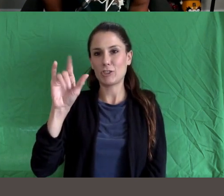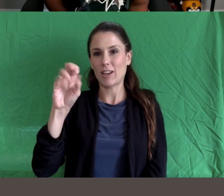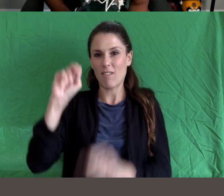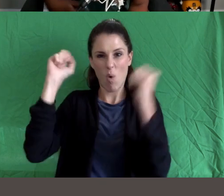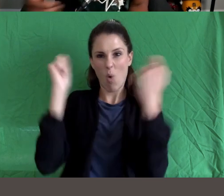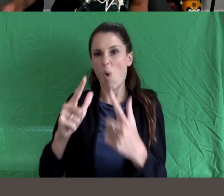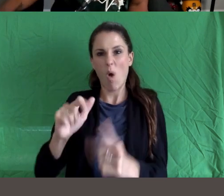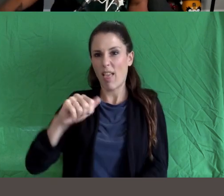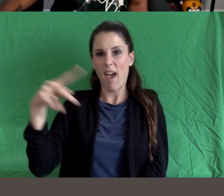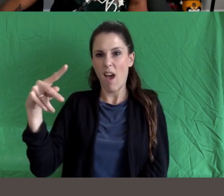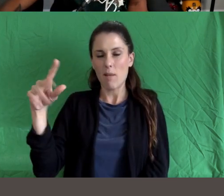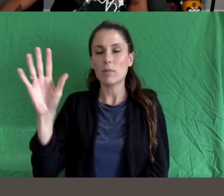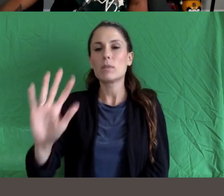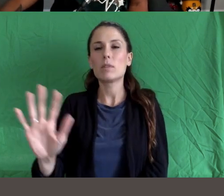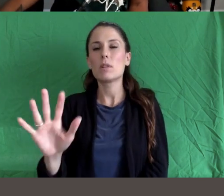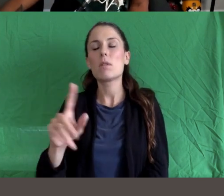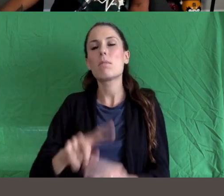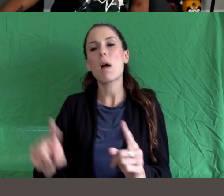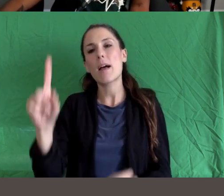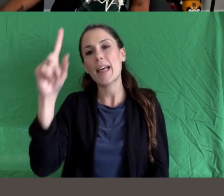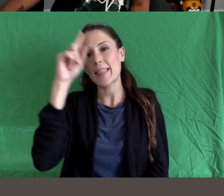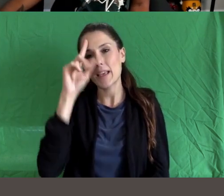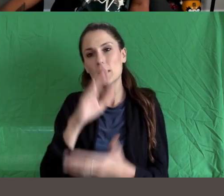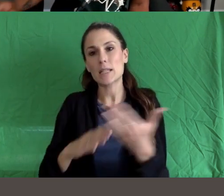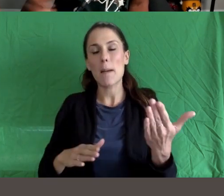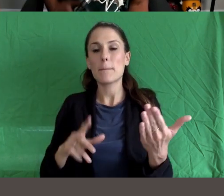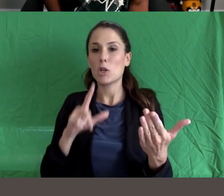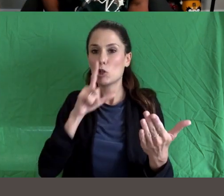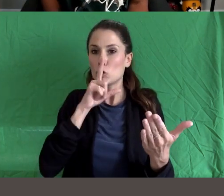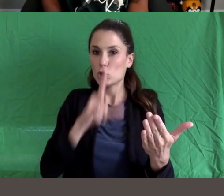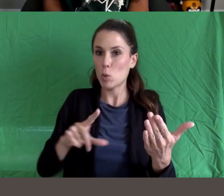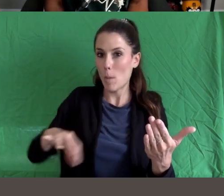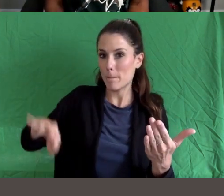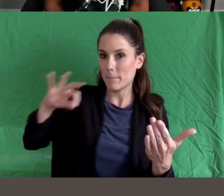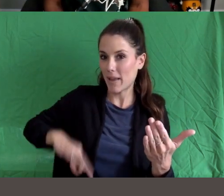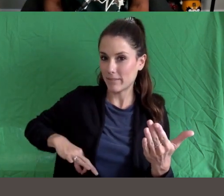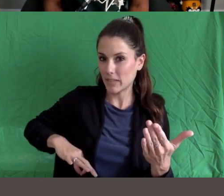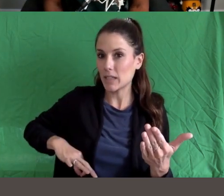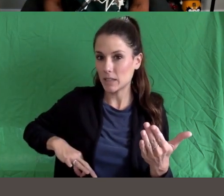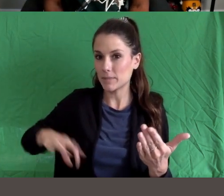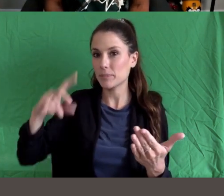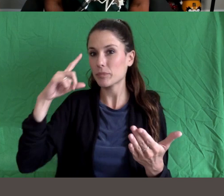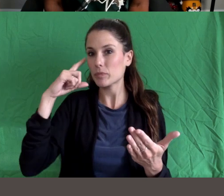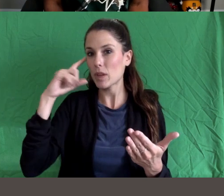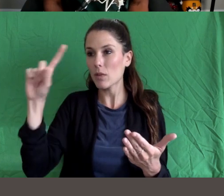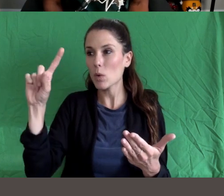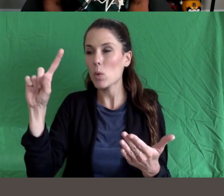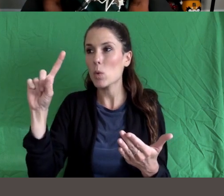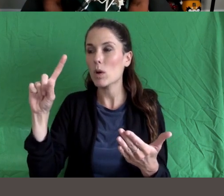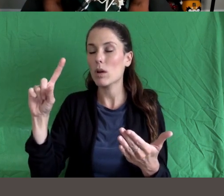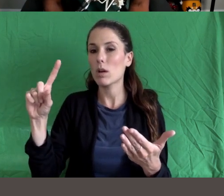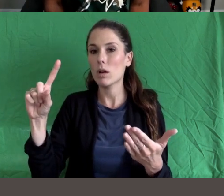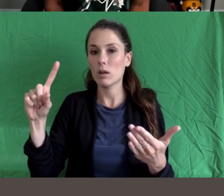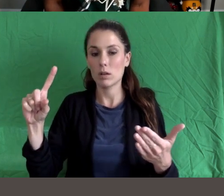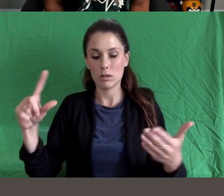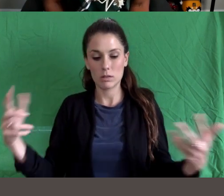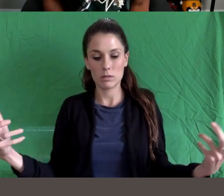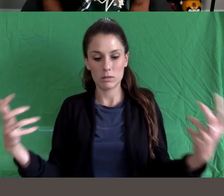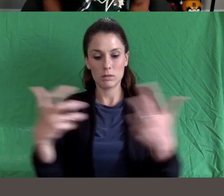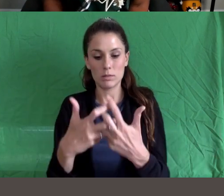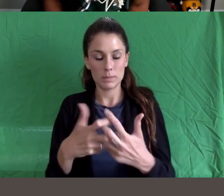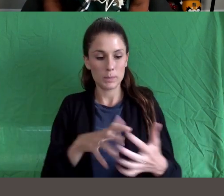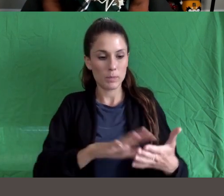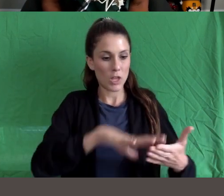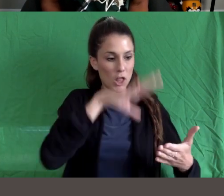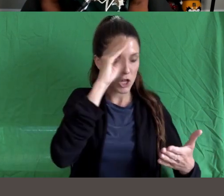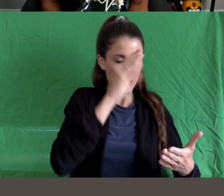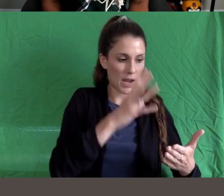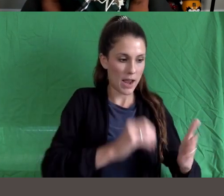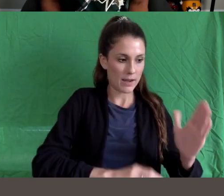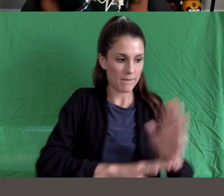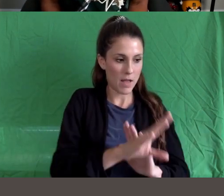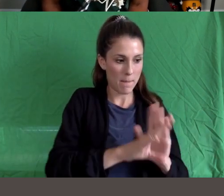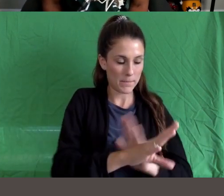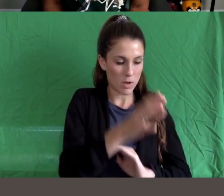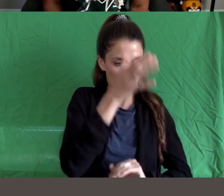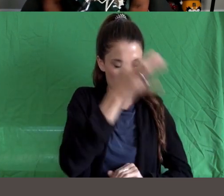I do think that there is some true benefit to aligning learning and development concepts